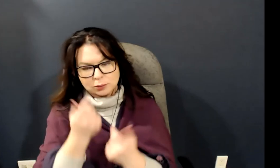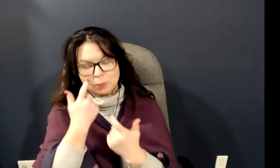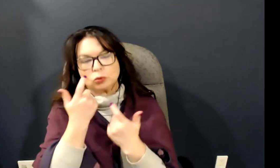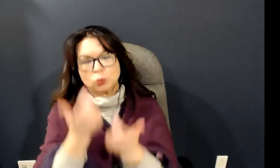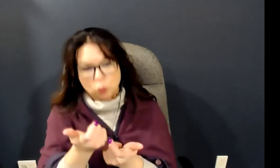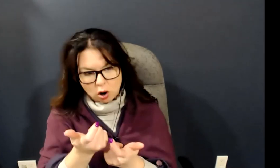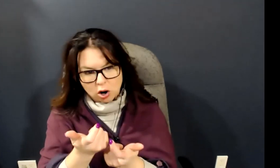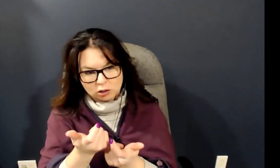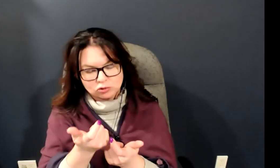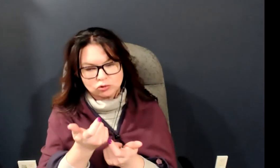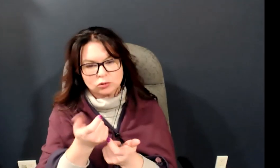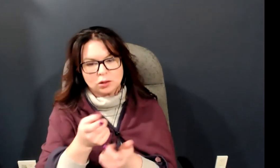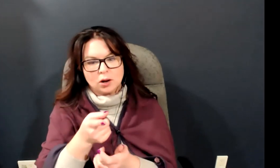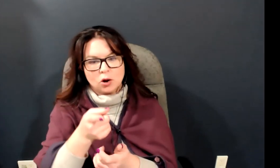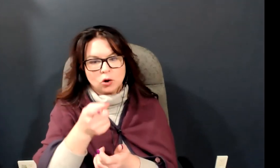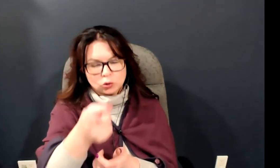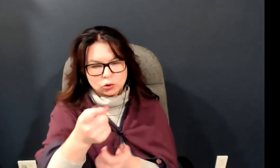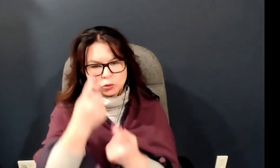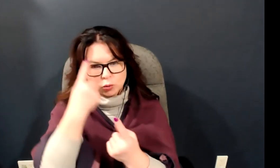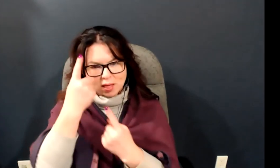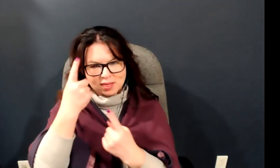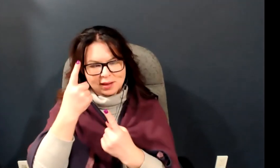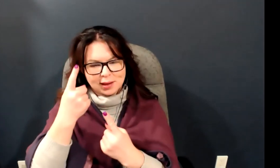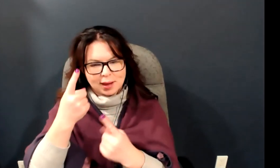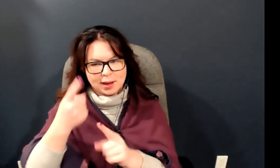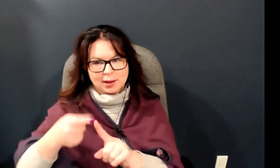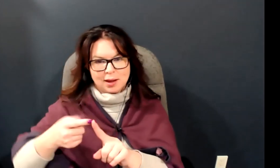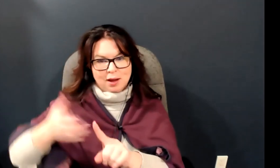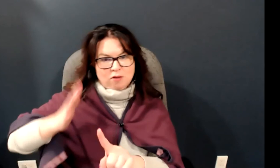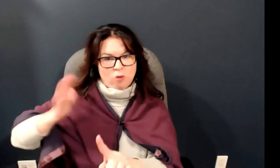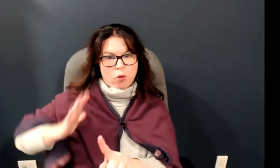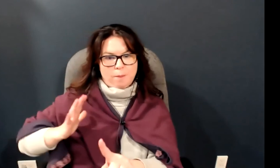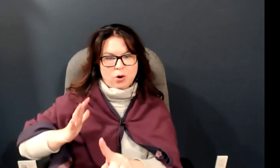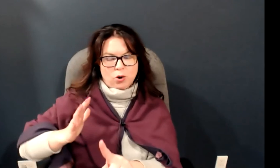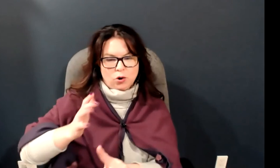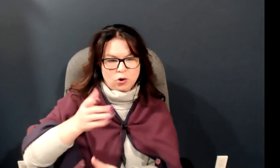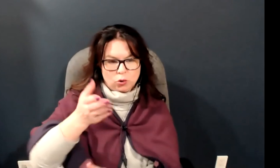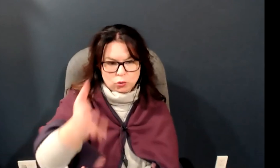start, once you become an image reader, there's no going back. You can't unlearn how to approach